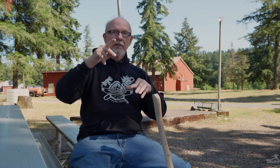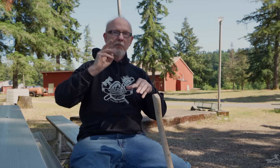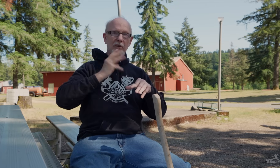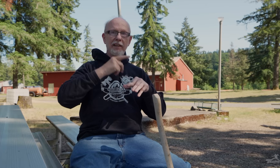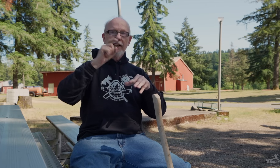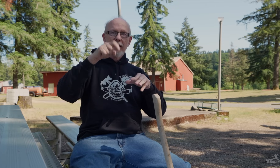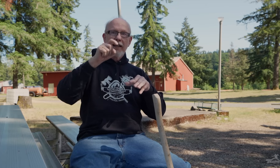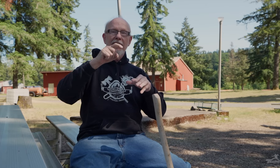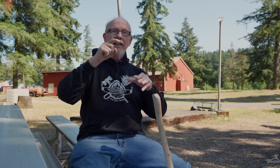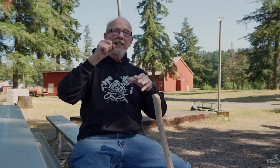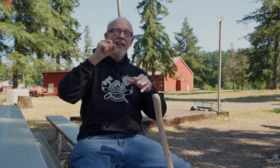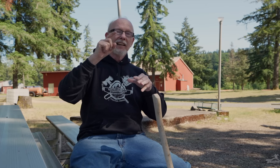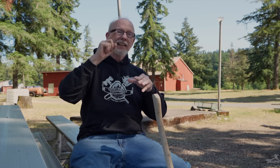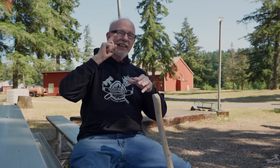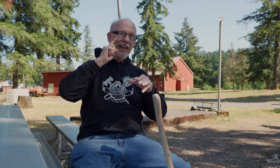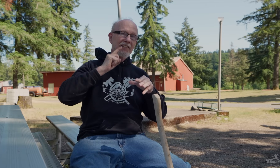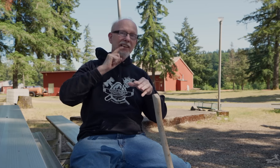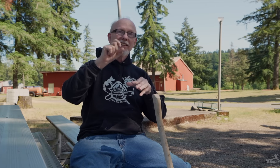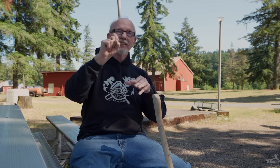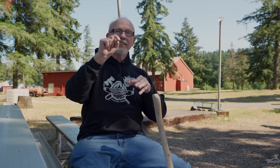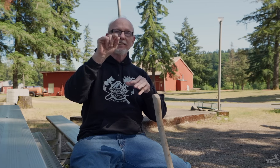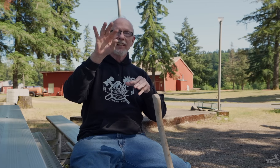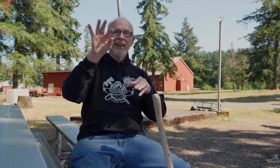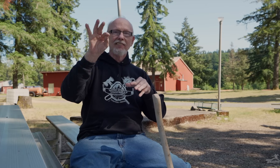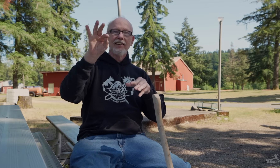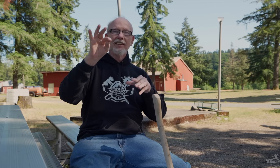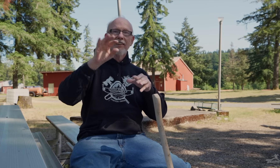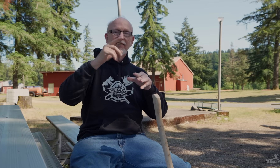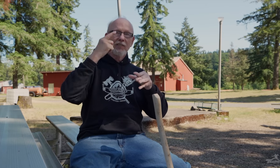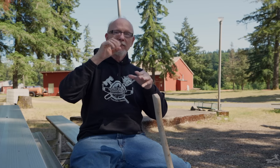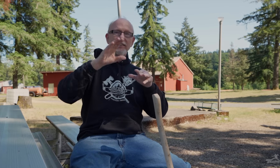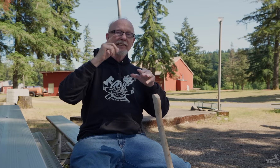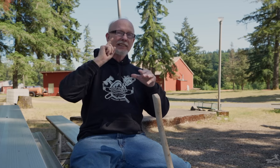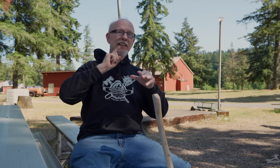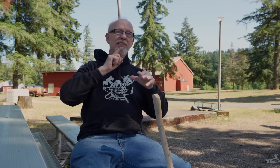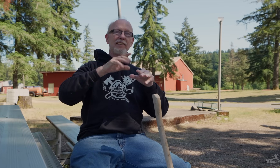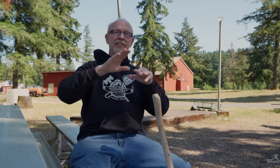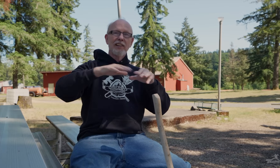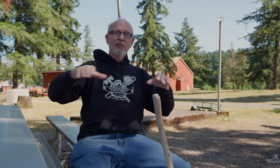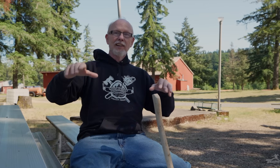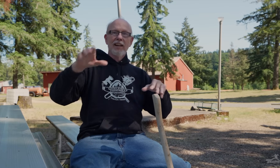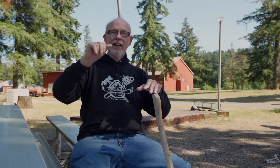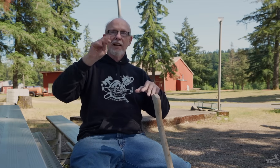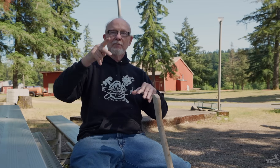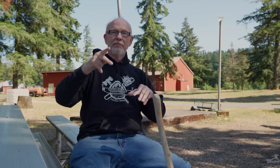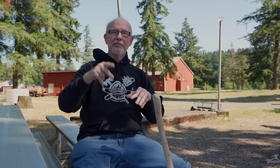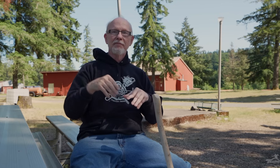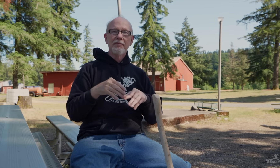We needed deaf staff for the camps that deaf children go to.